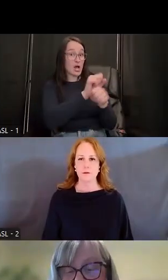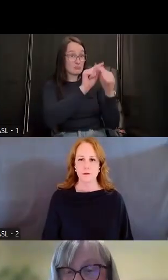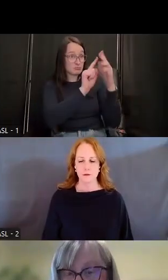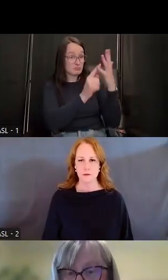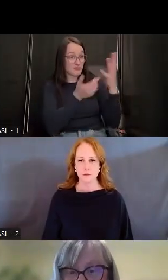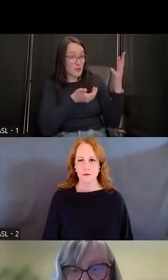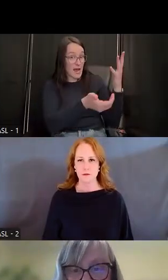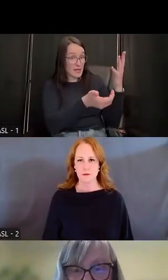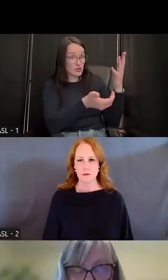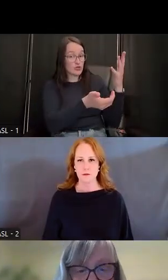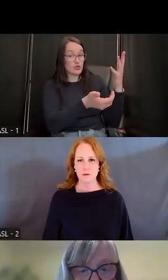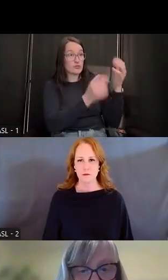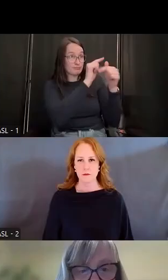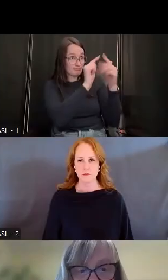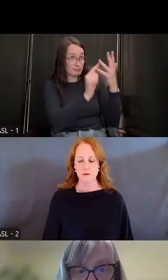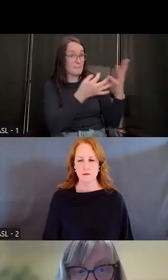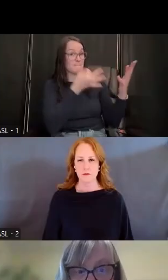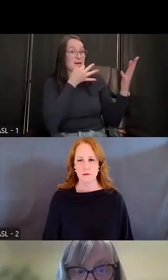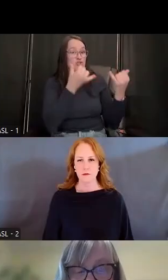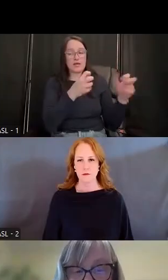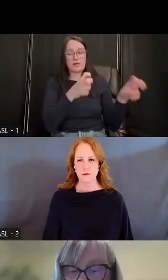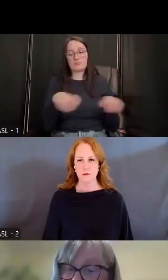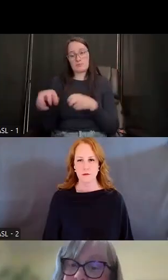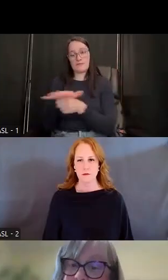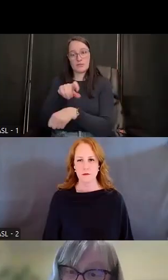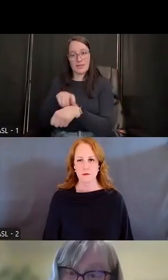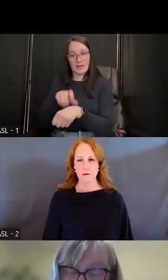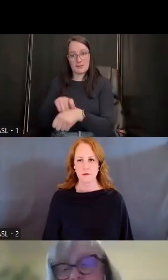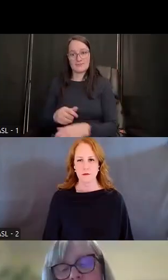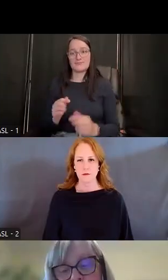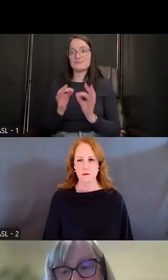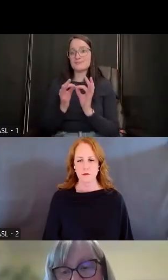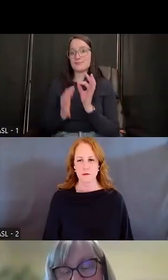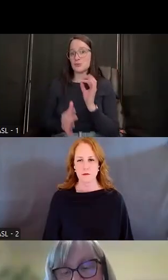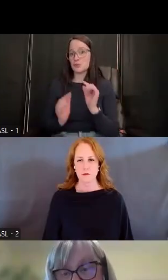and the opportunity has been offered to them to go to full-time. It's integrated, meaning uh that